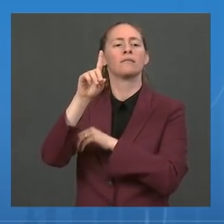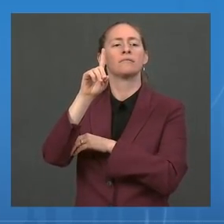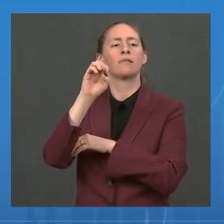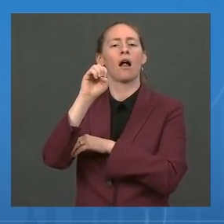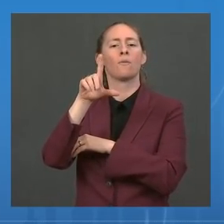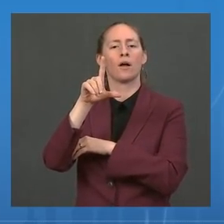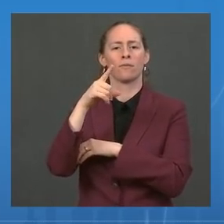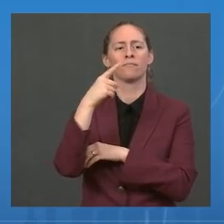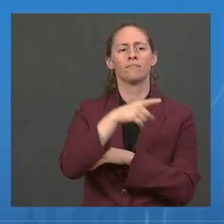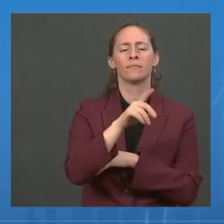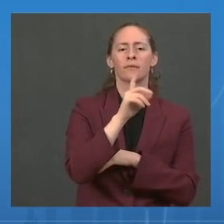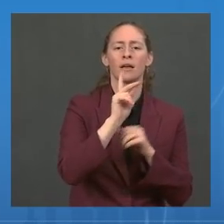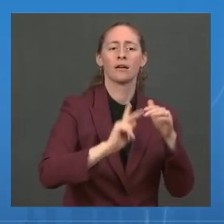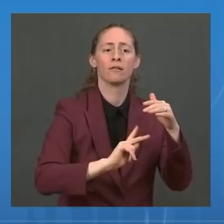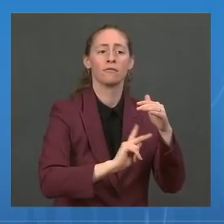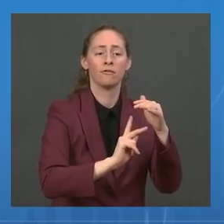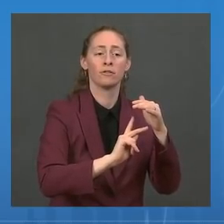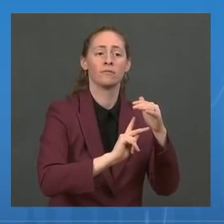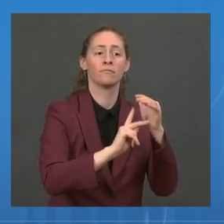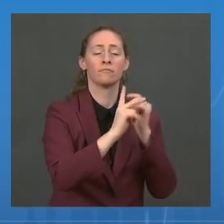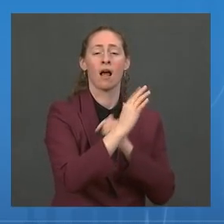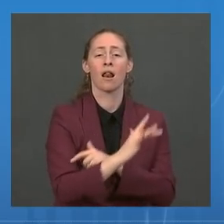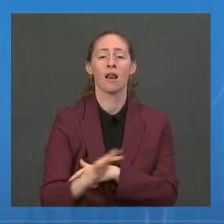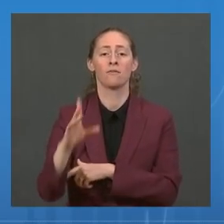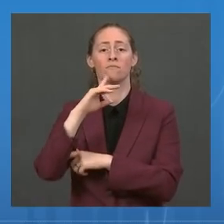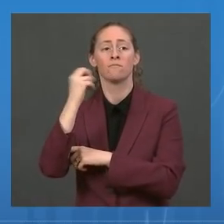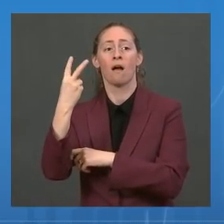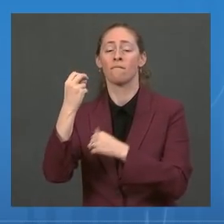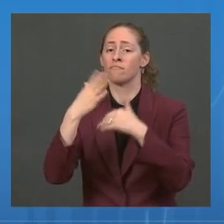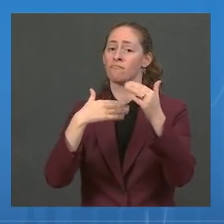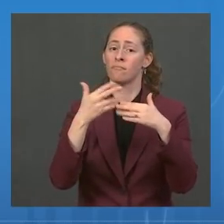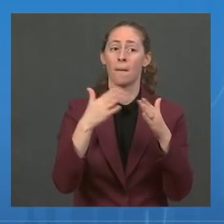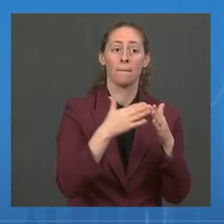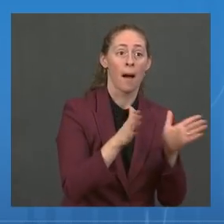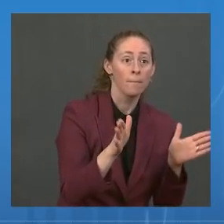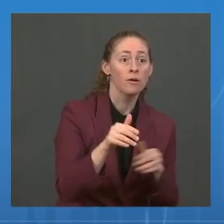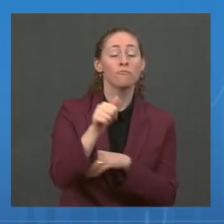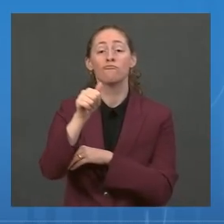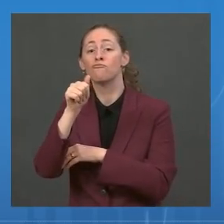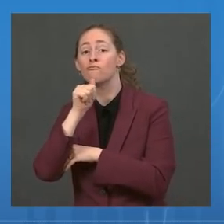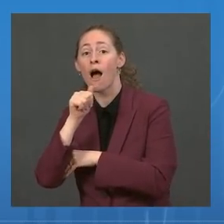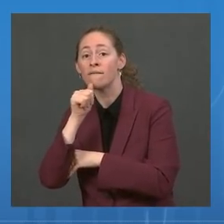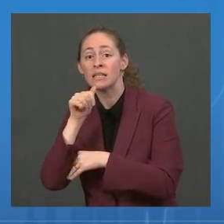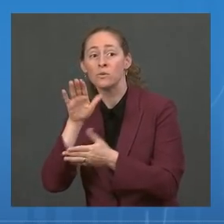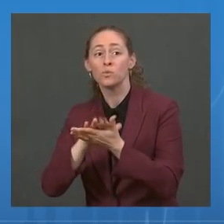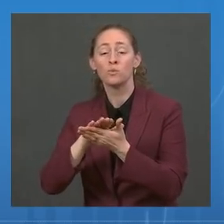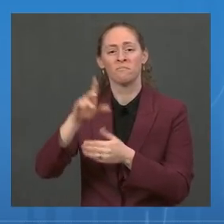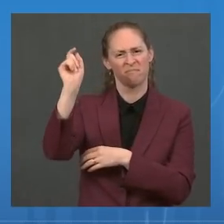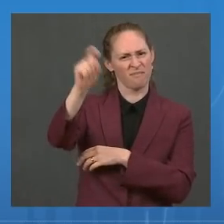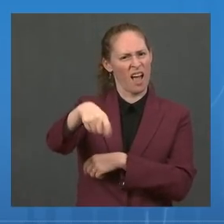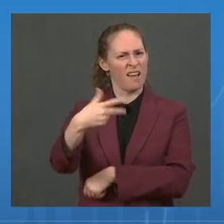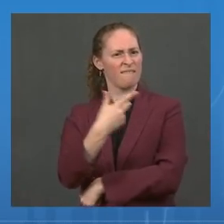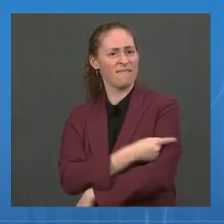and staff need to be vaccinated or undergo weekly testing. In Pennsylvania, Allegheny County is now